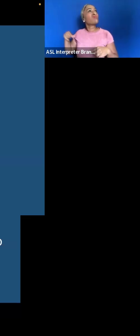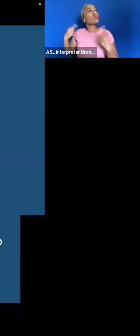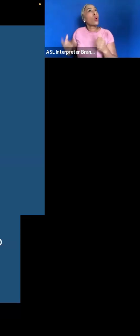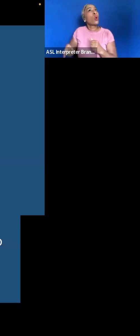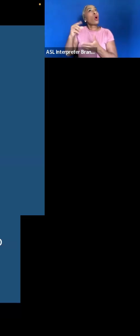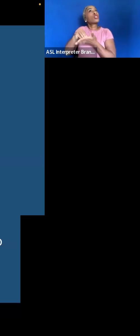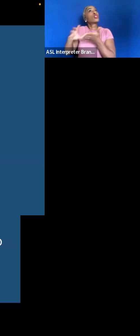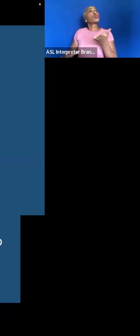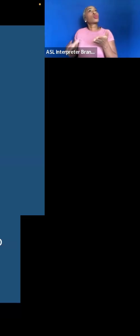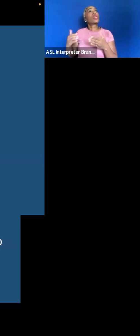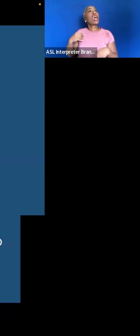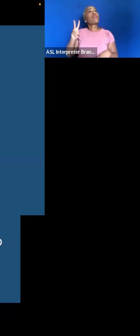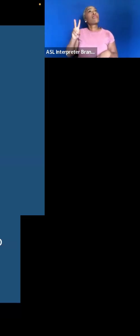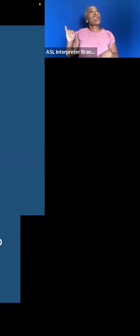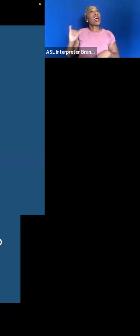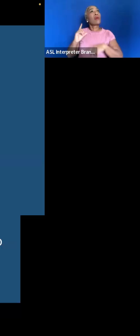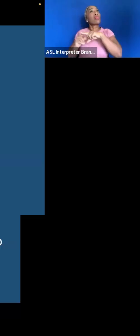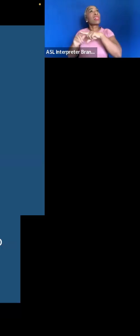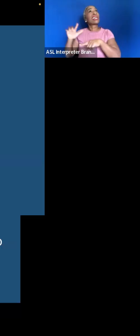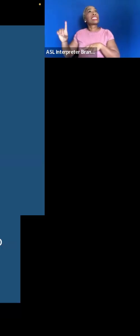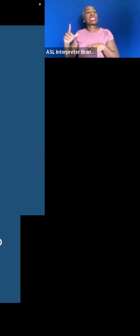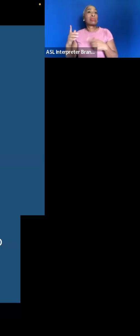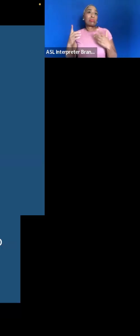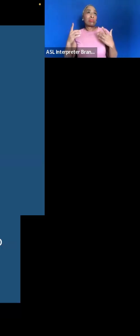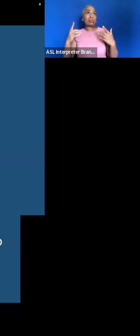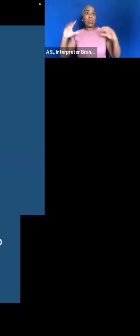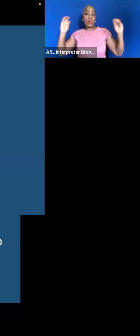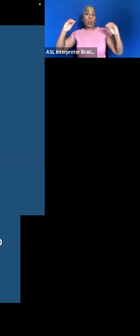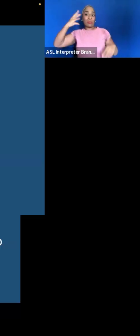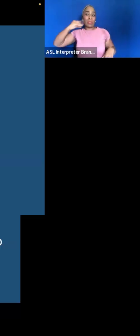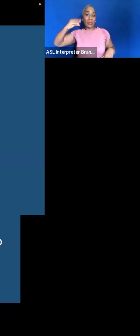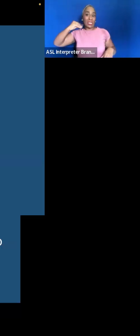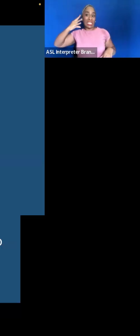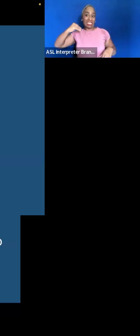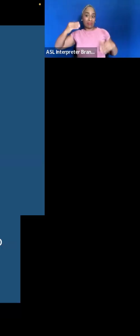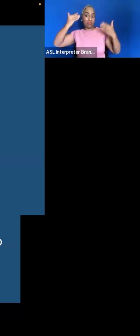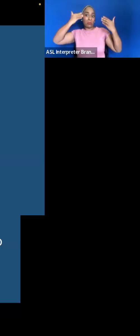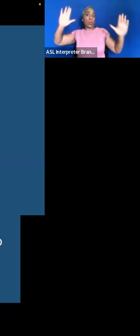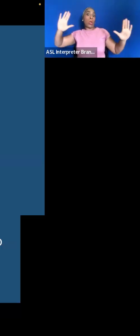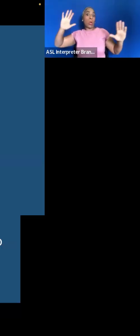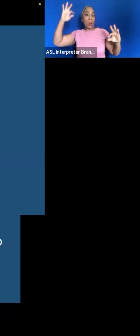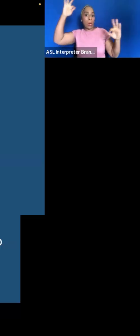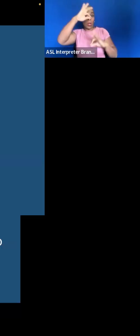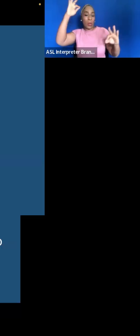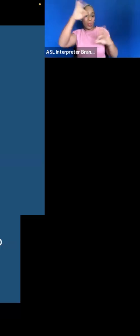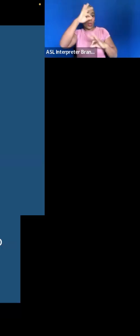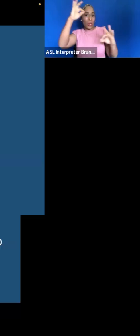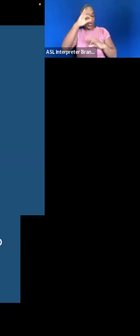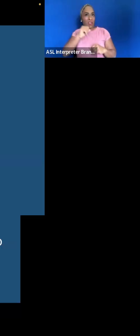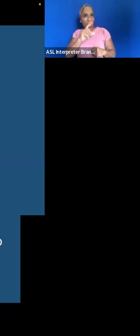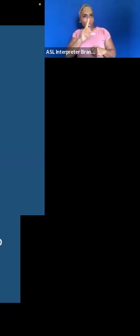oftentimes they don't have that working knowledge of what a teacher of the students for the visually impaired would do or what their role should be.